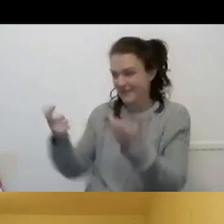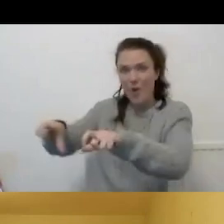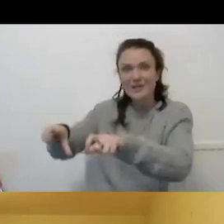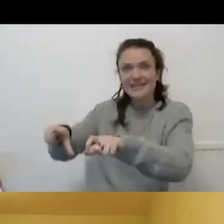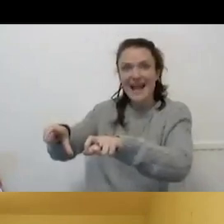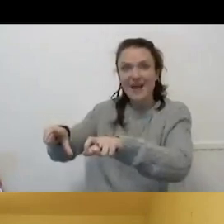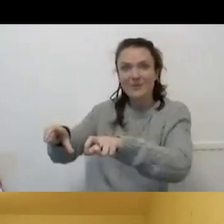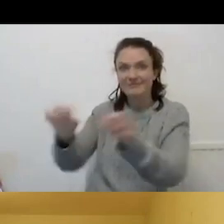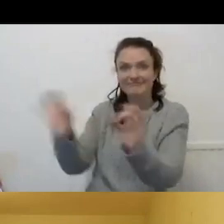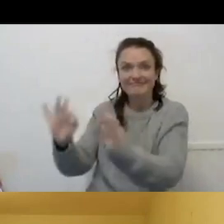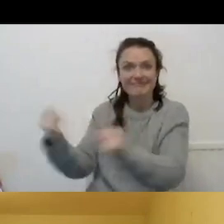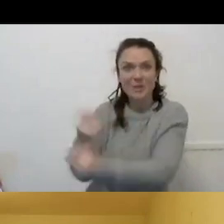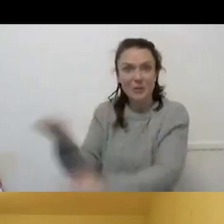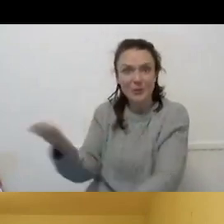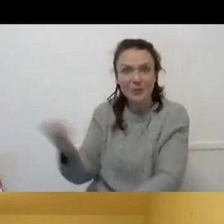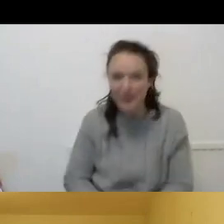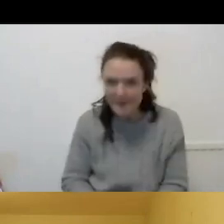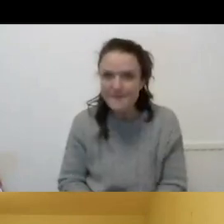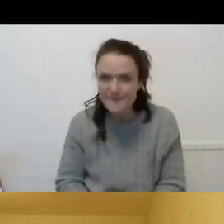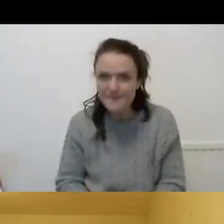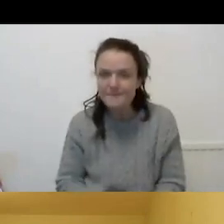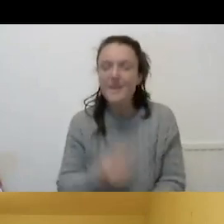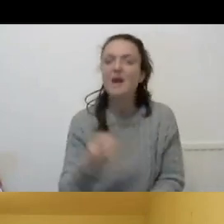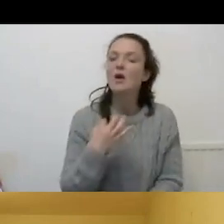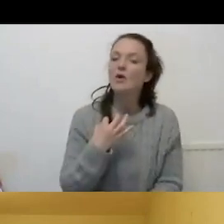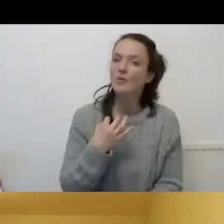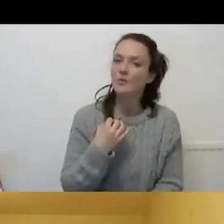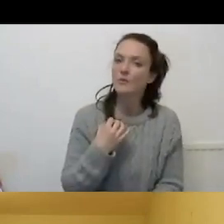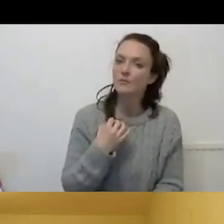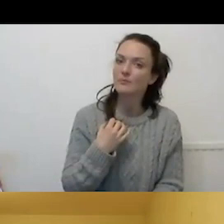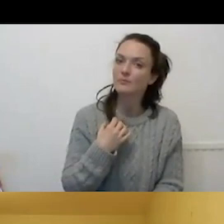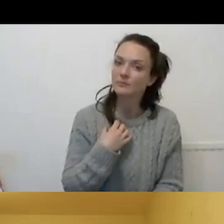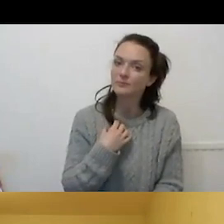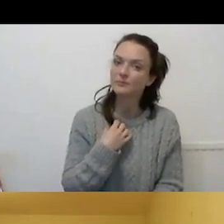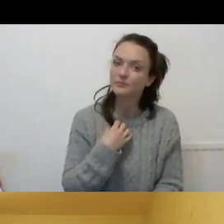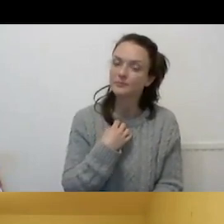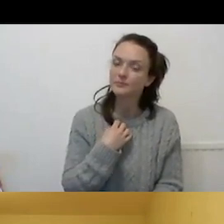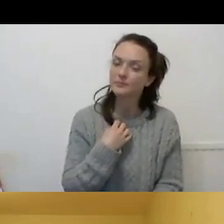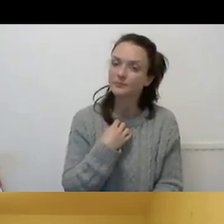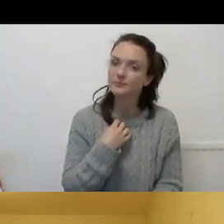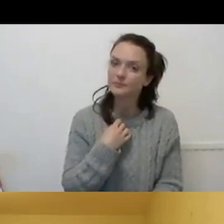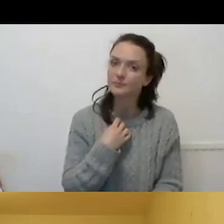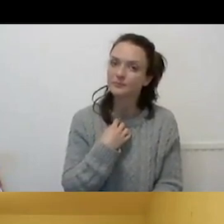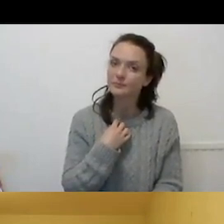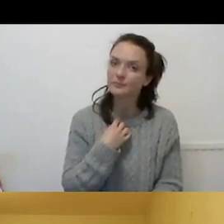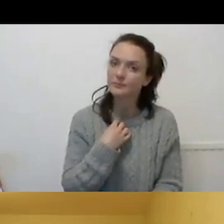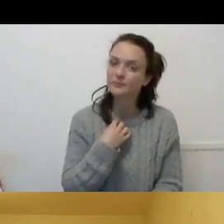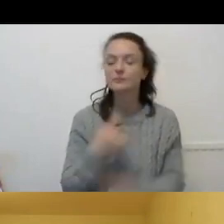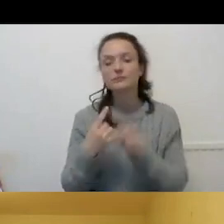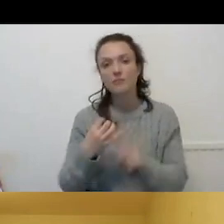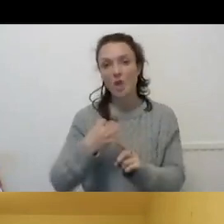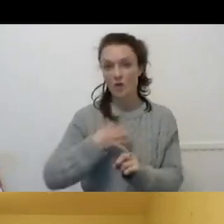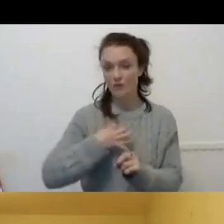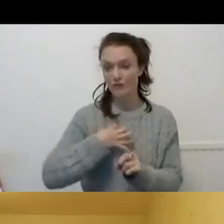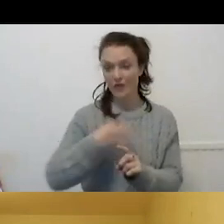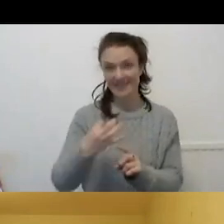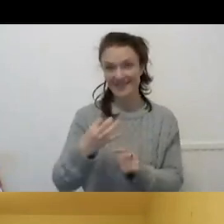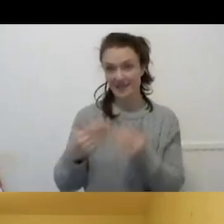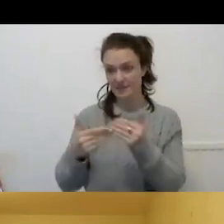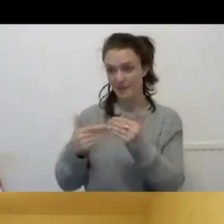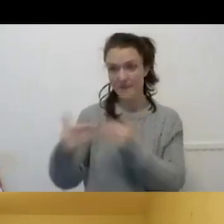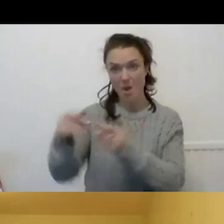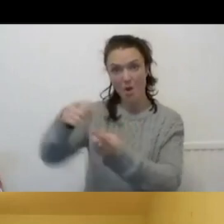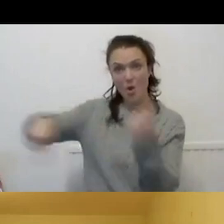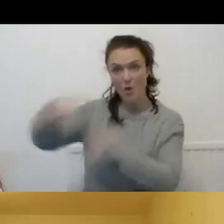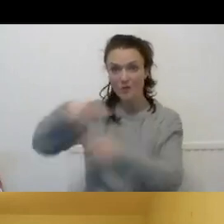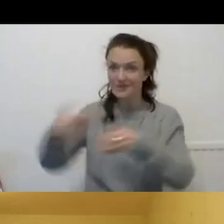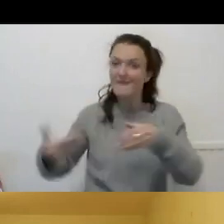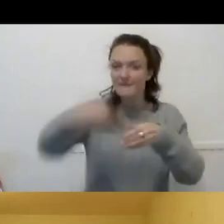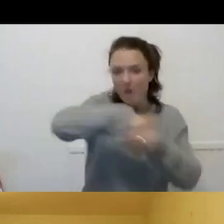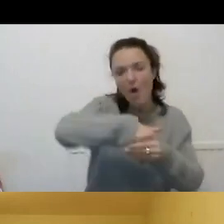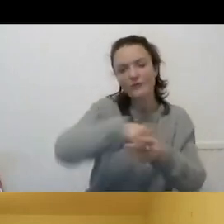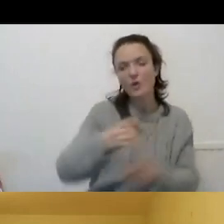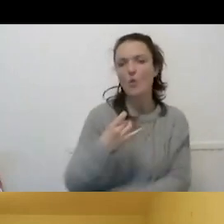In terms of volunteers, it's true that most people who volunteered in the study white